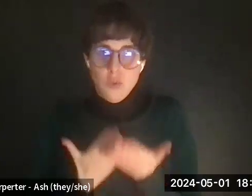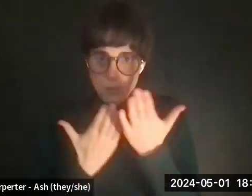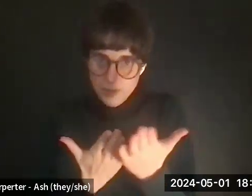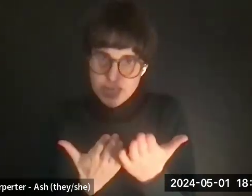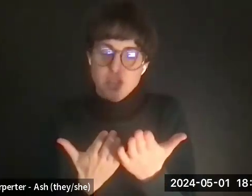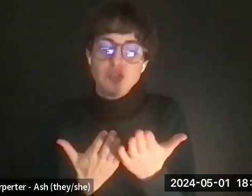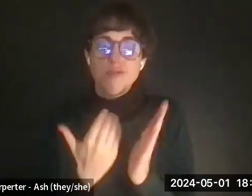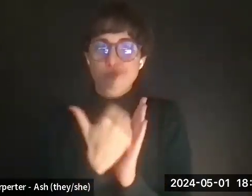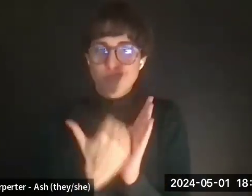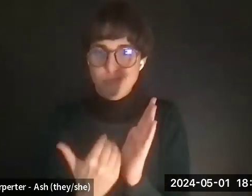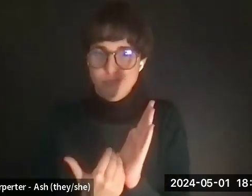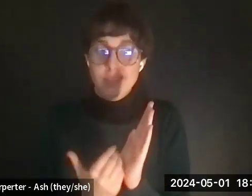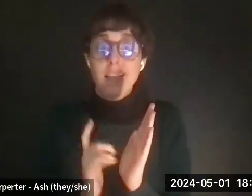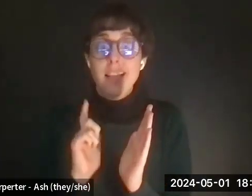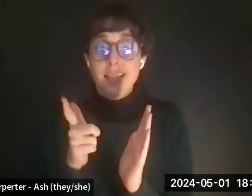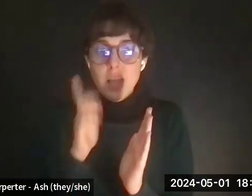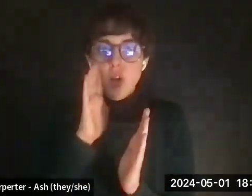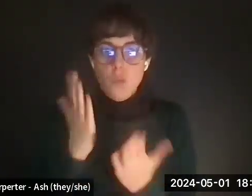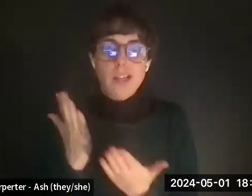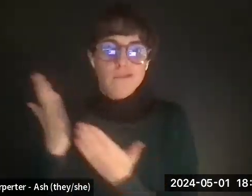or around November 1st, 2024.